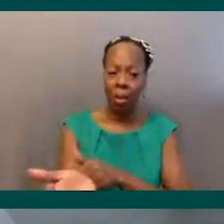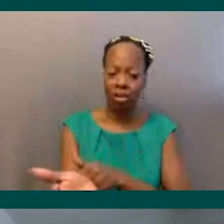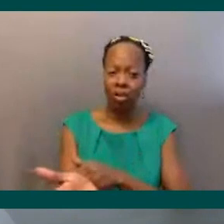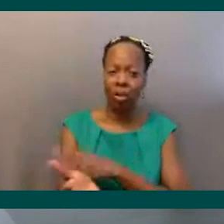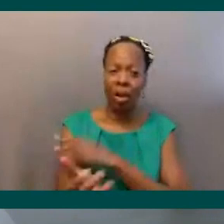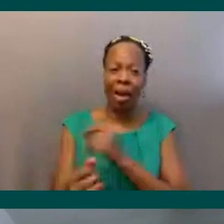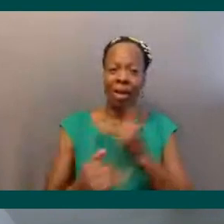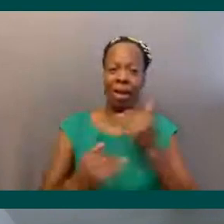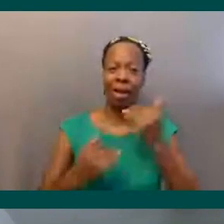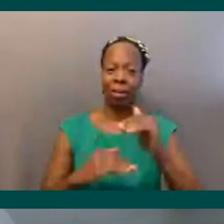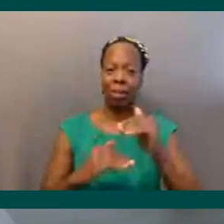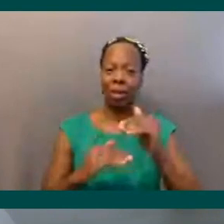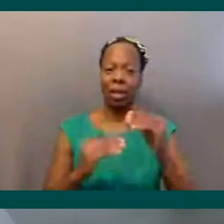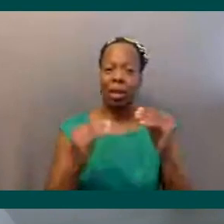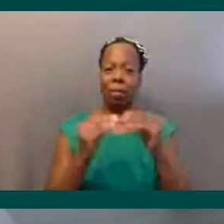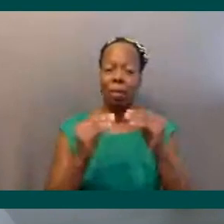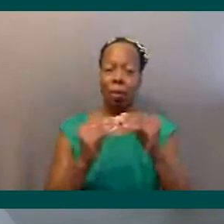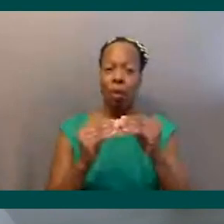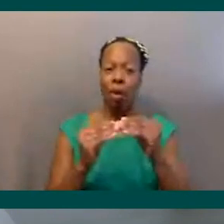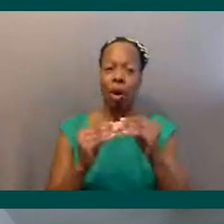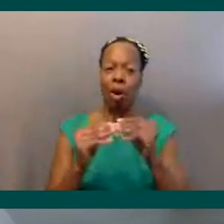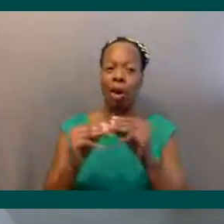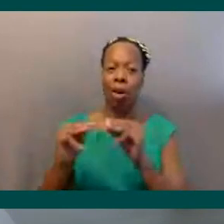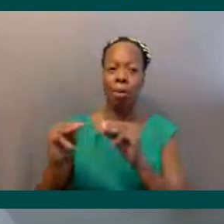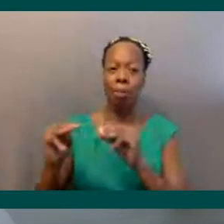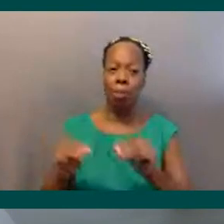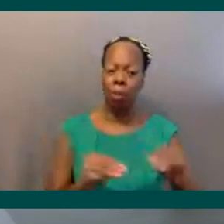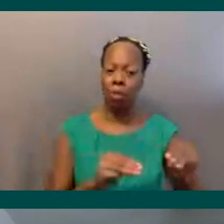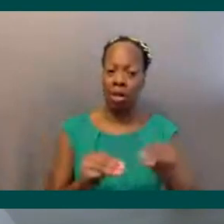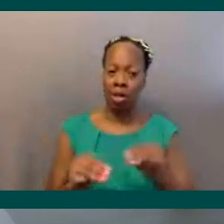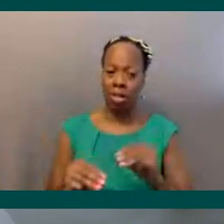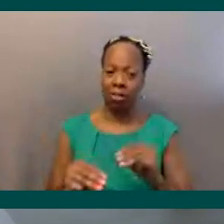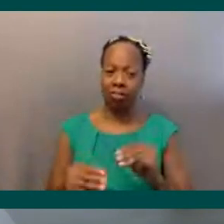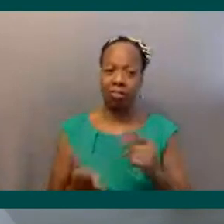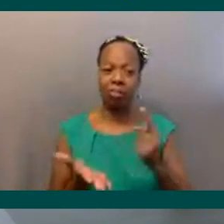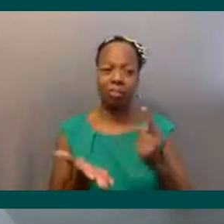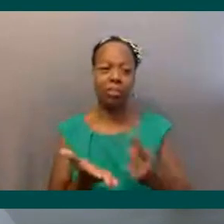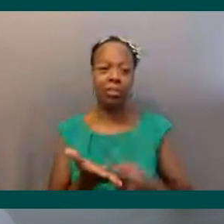we can release or lengthen muscles that are tight.